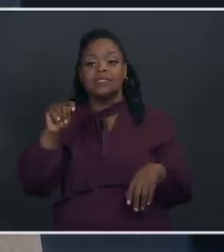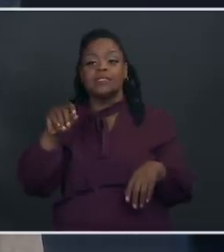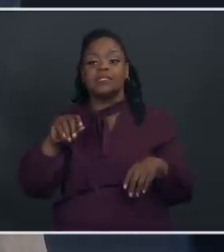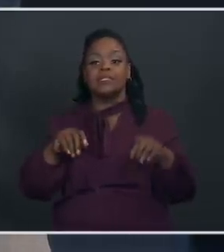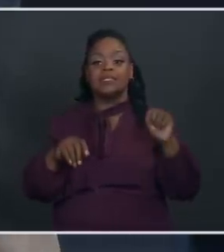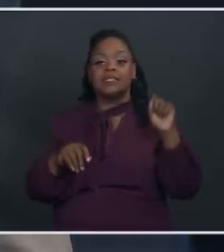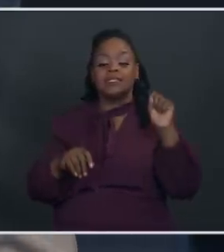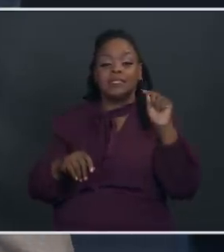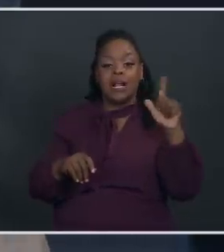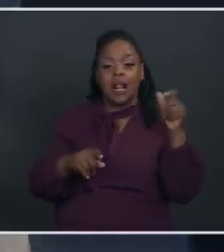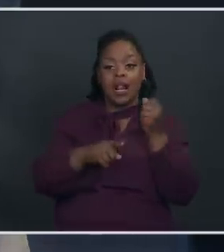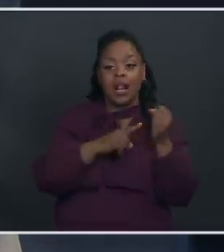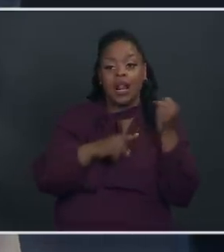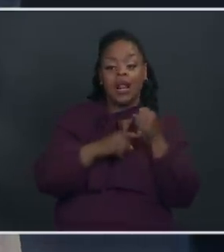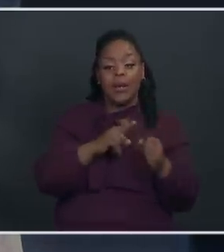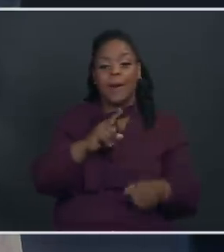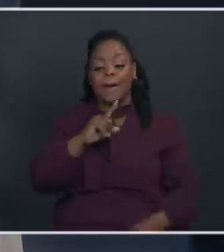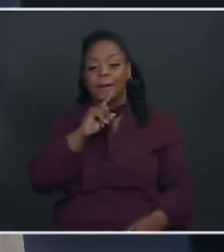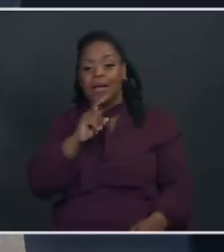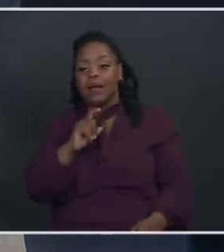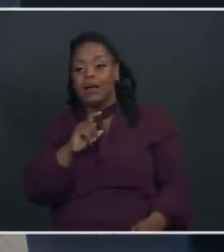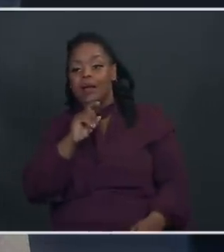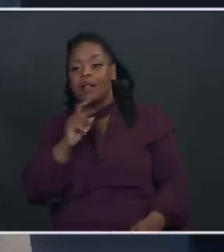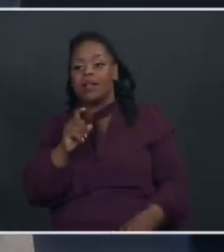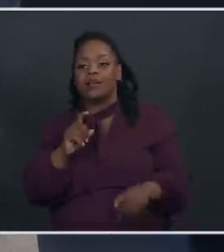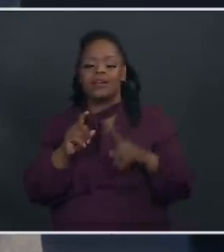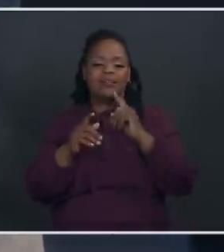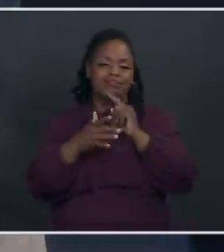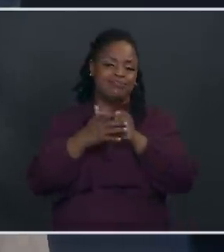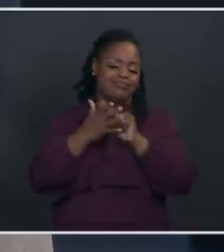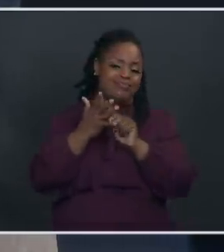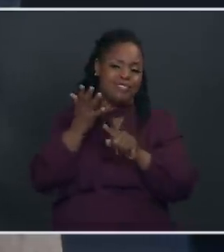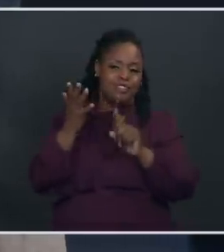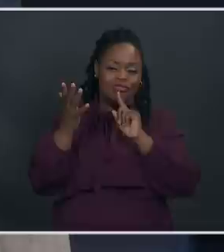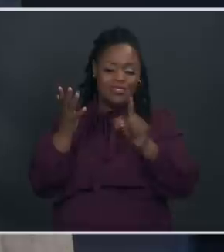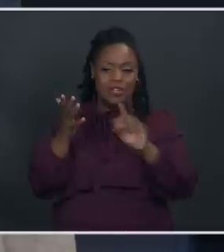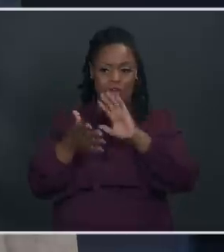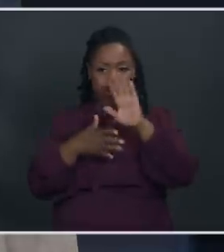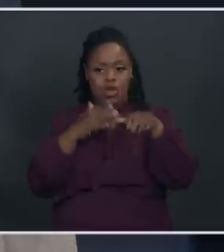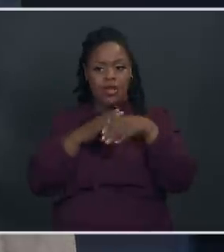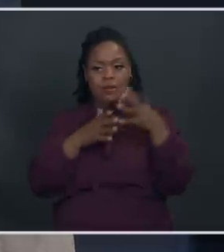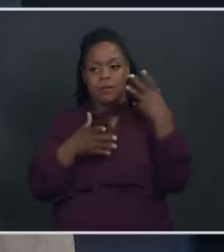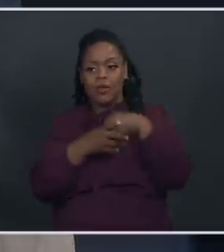That's work that inevitably is going to be necessary to rebuild our infrastructure,